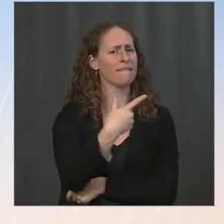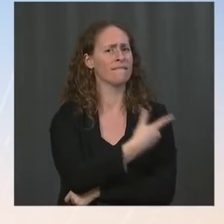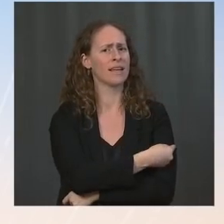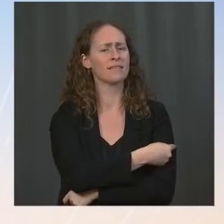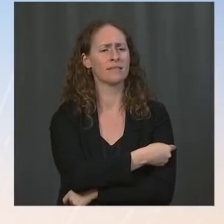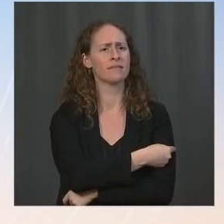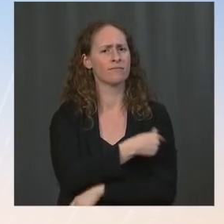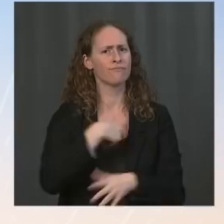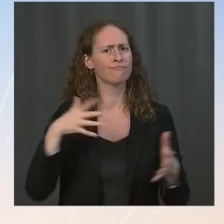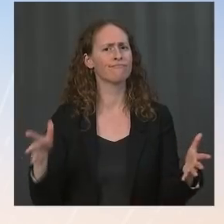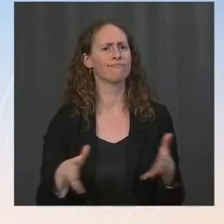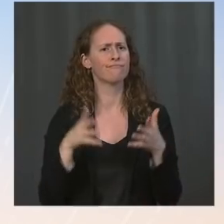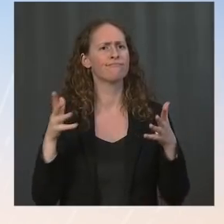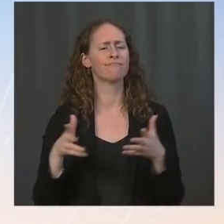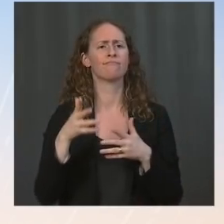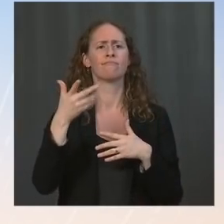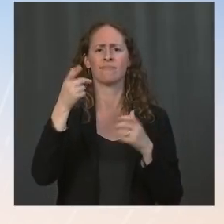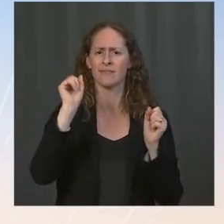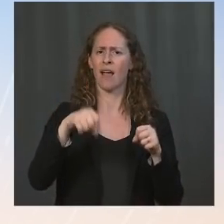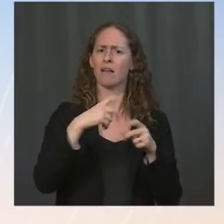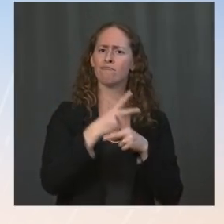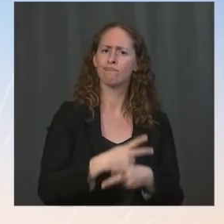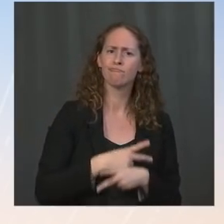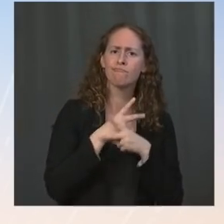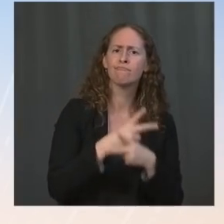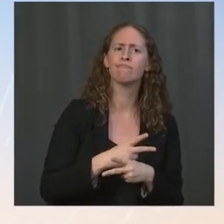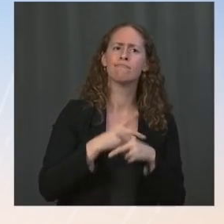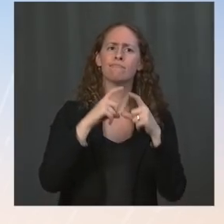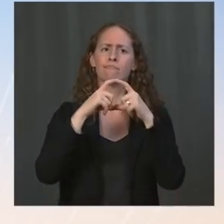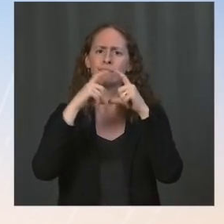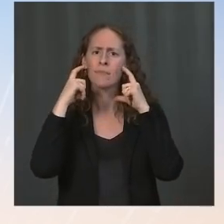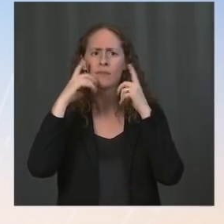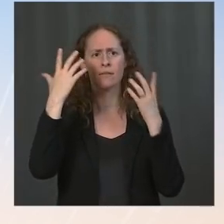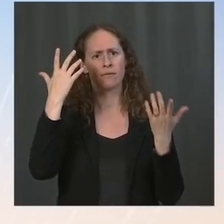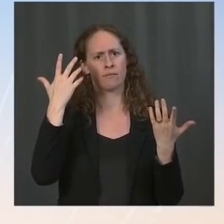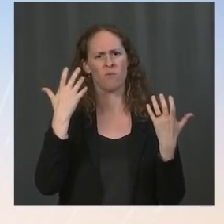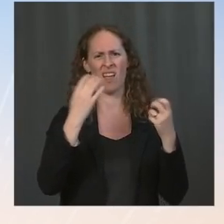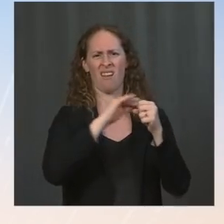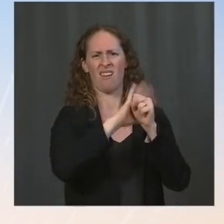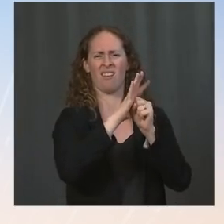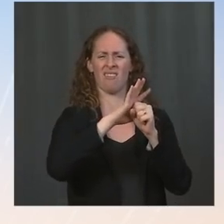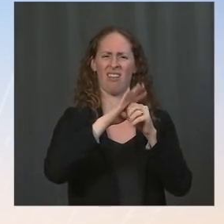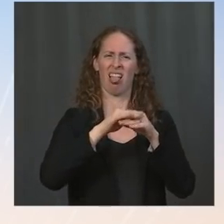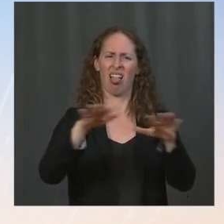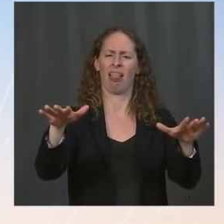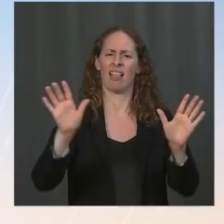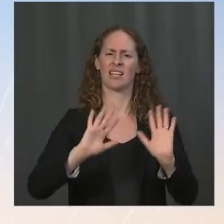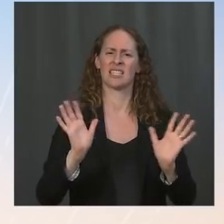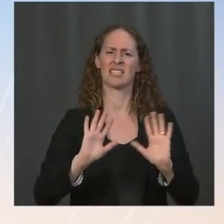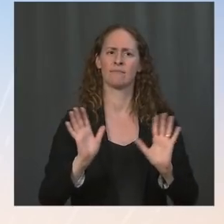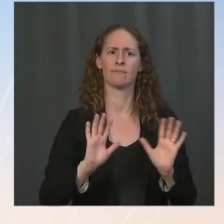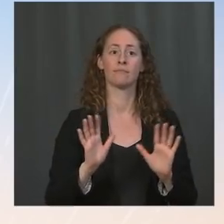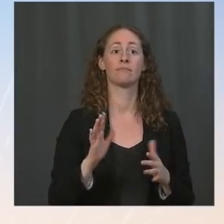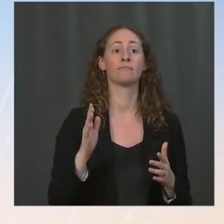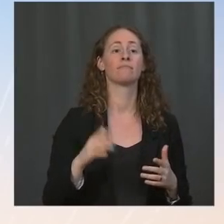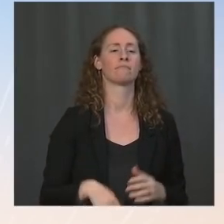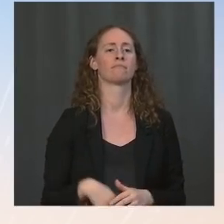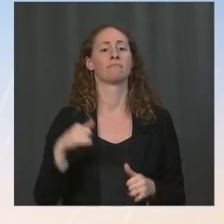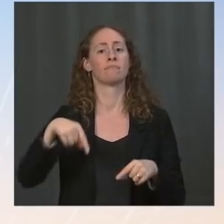and slow the spread of the deadly virus. We continue to work across federal agencies to develop a consistent and safe international travel policy.